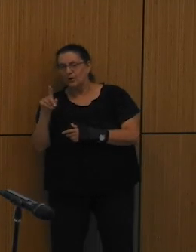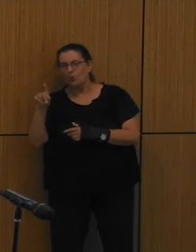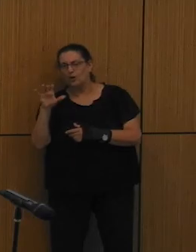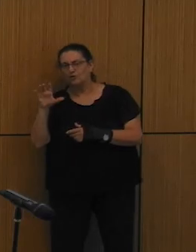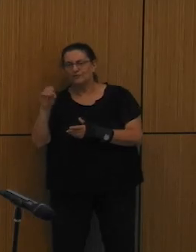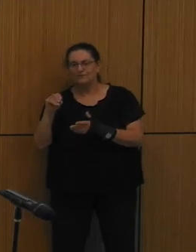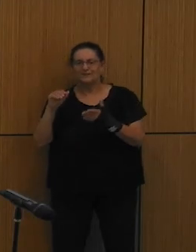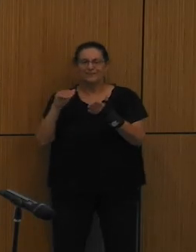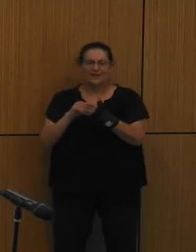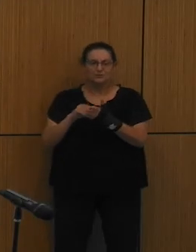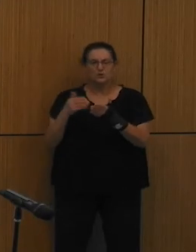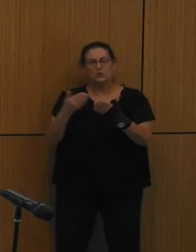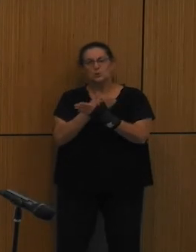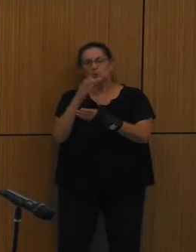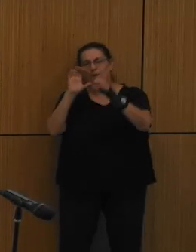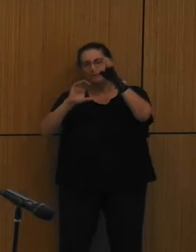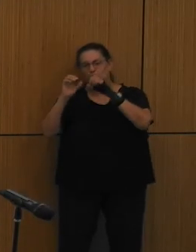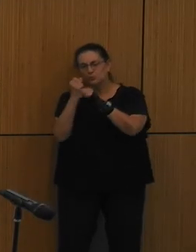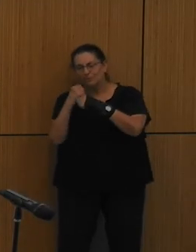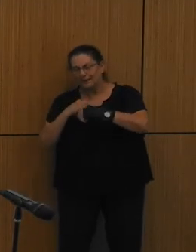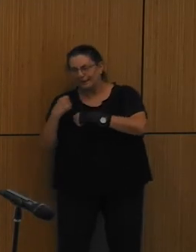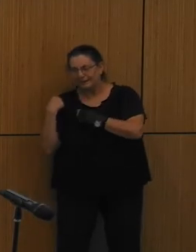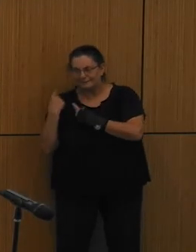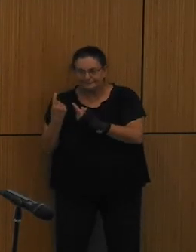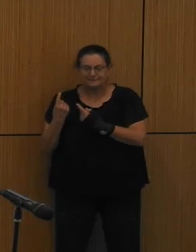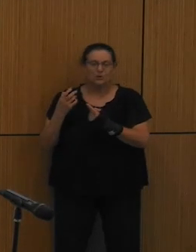New chemicals have been made. Chemicals and chemical mixtures.